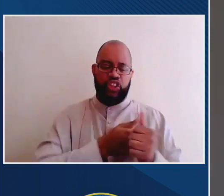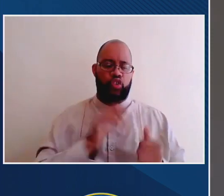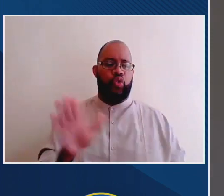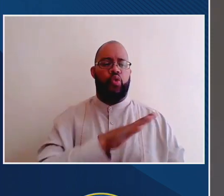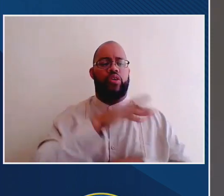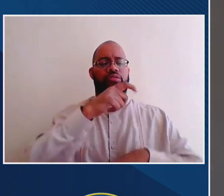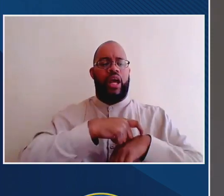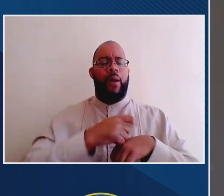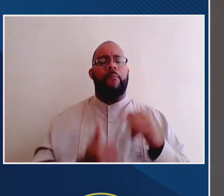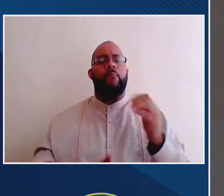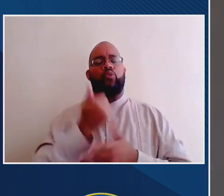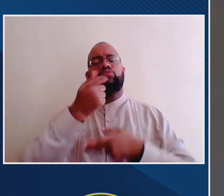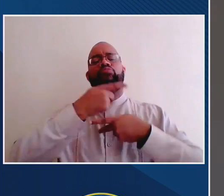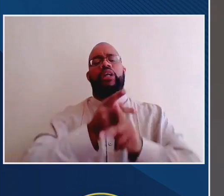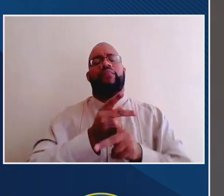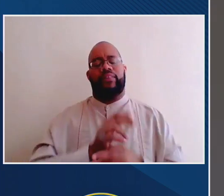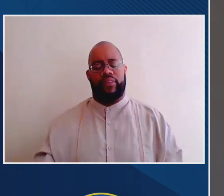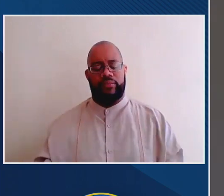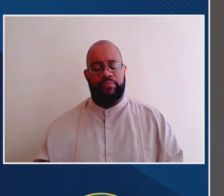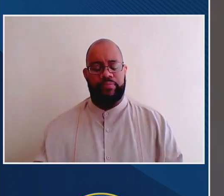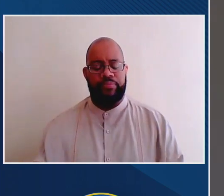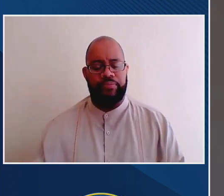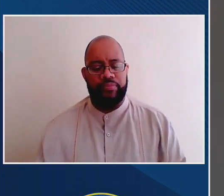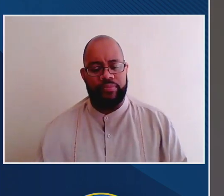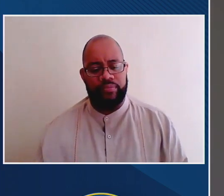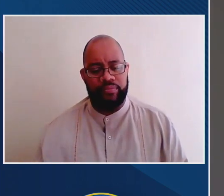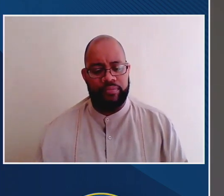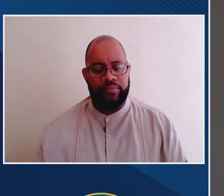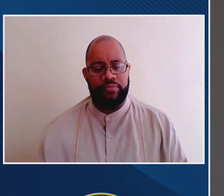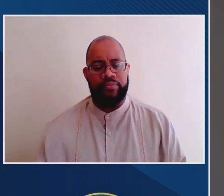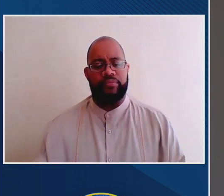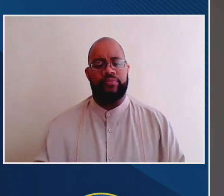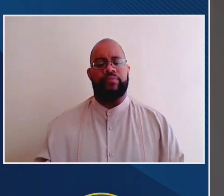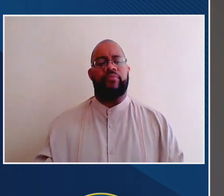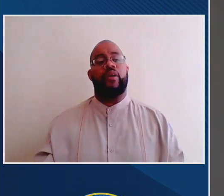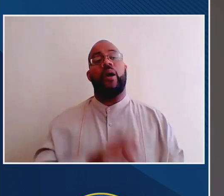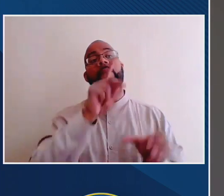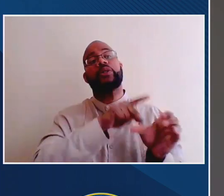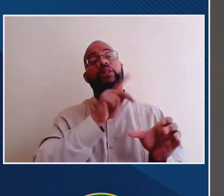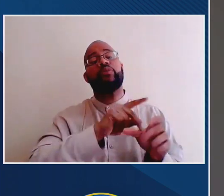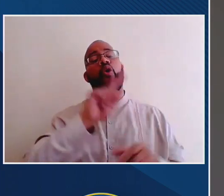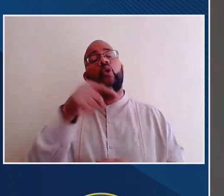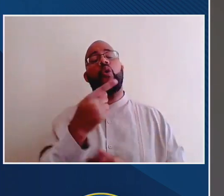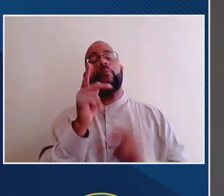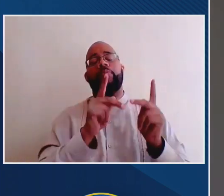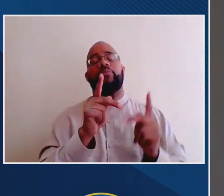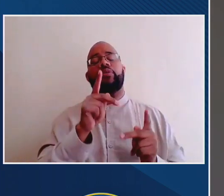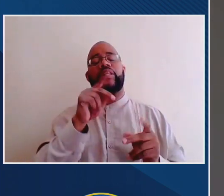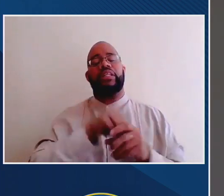productively. In terms of participation, only those within the zoom gov platform